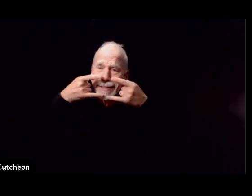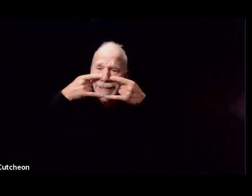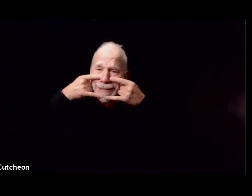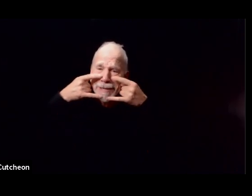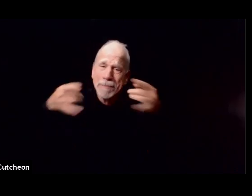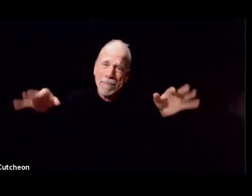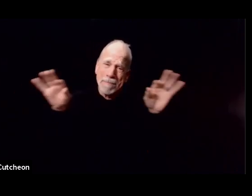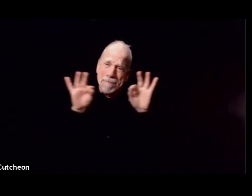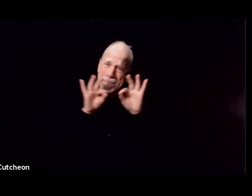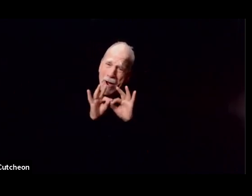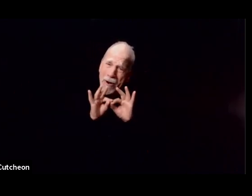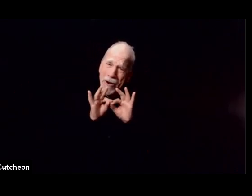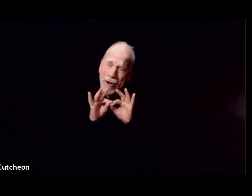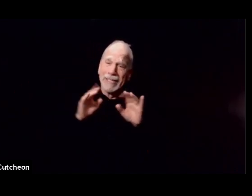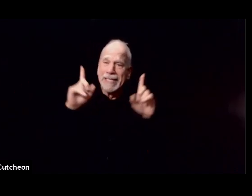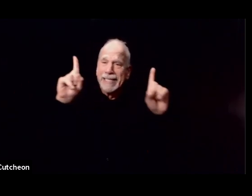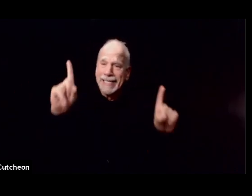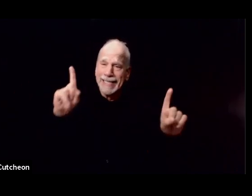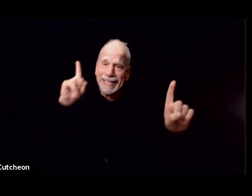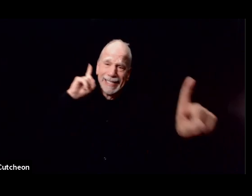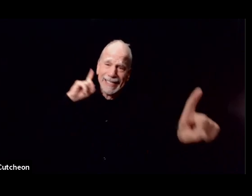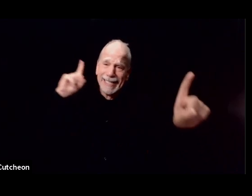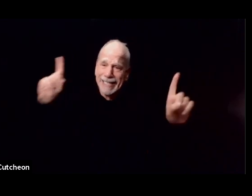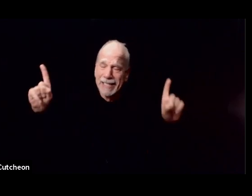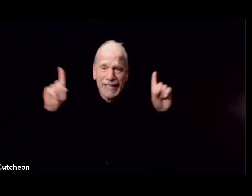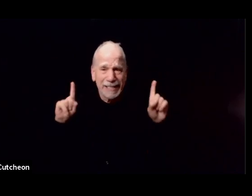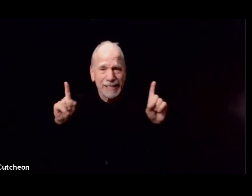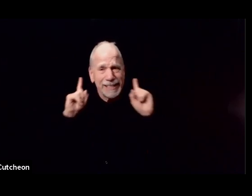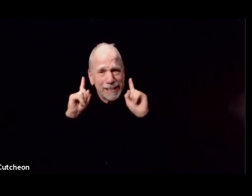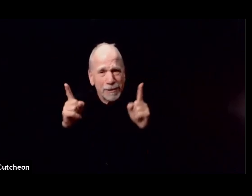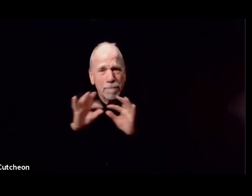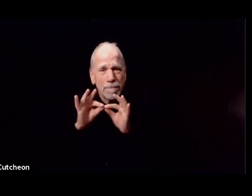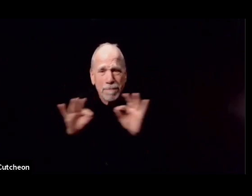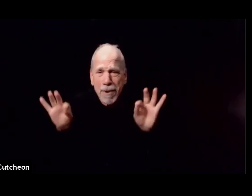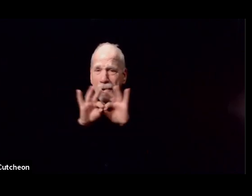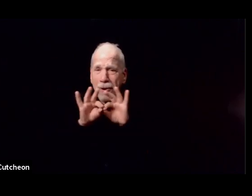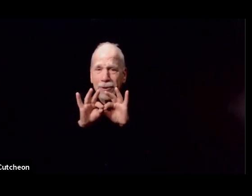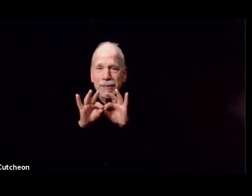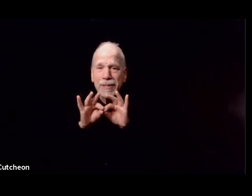I don't think it's a surprise to anyone that we are seeing a pretty significant uptick